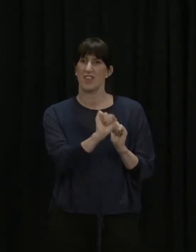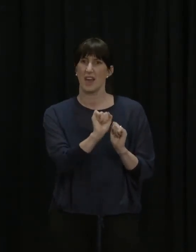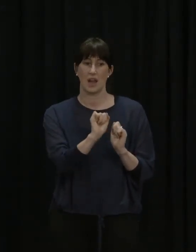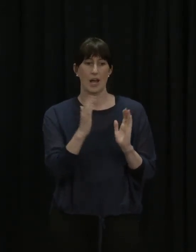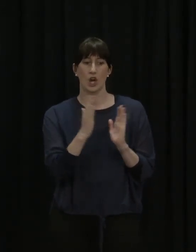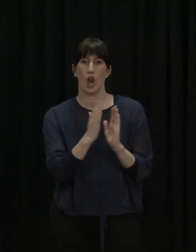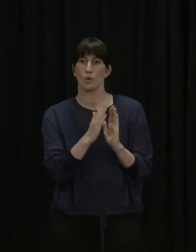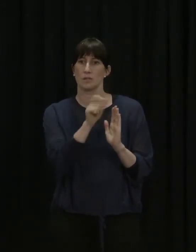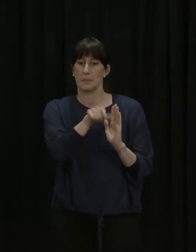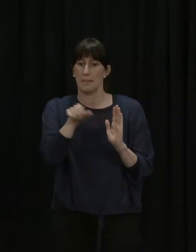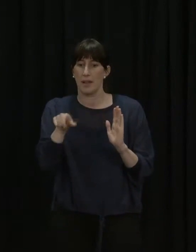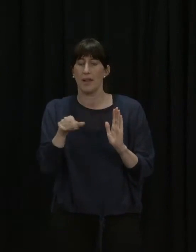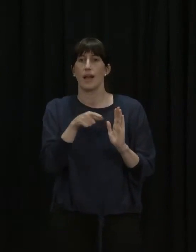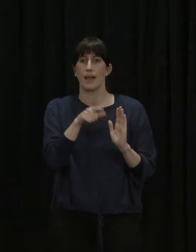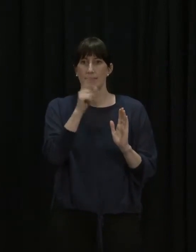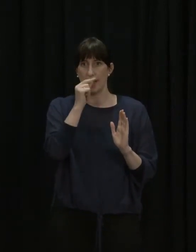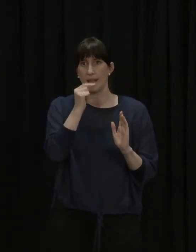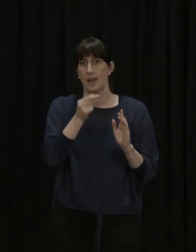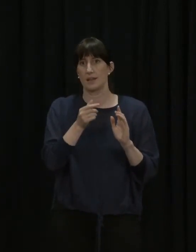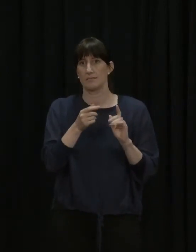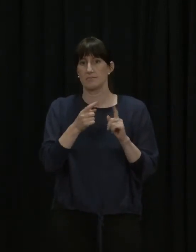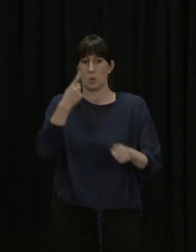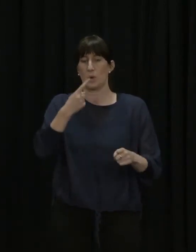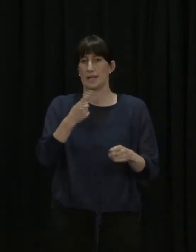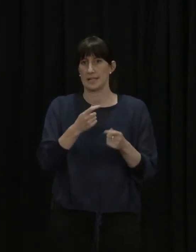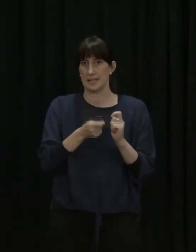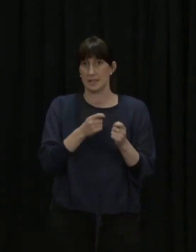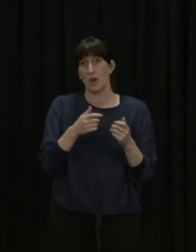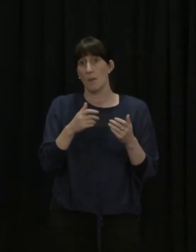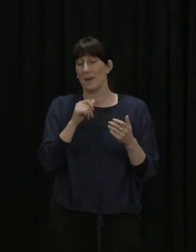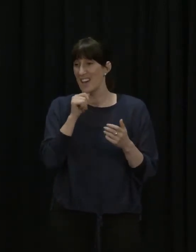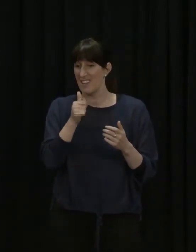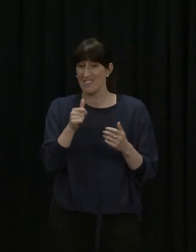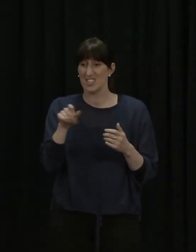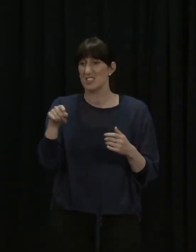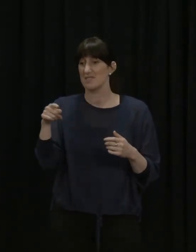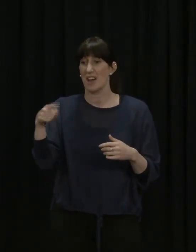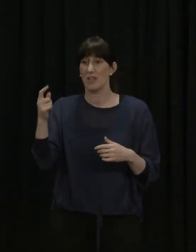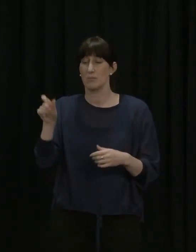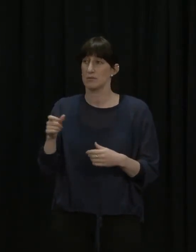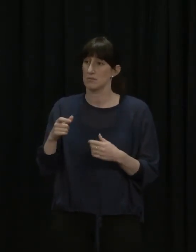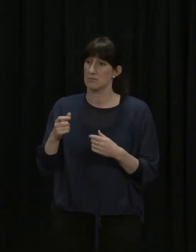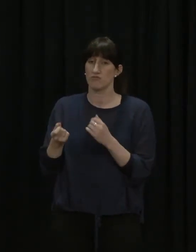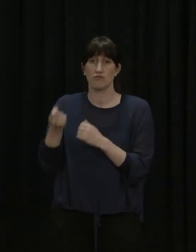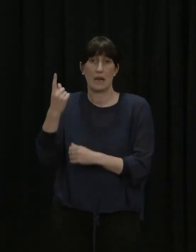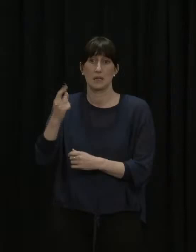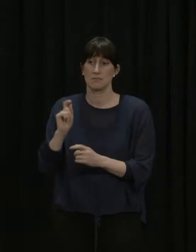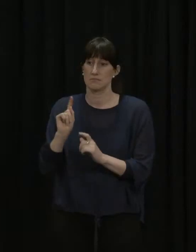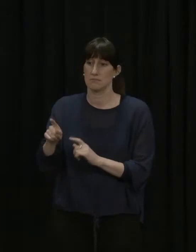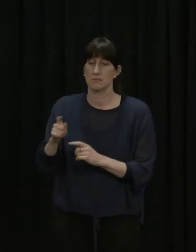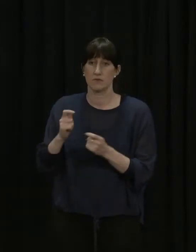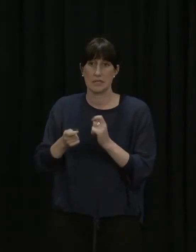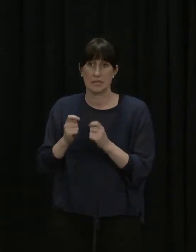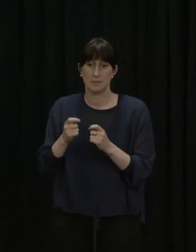capacity at all the hospitals in Auckland to do rapid processing on a limited number